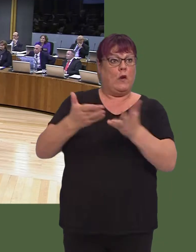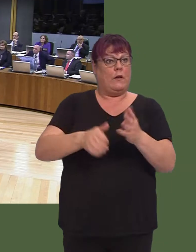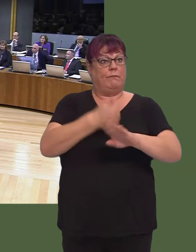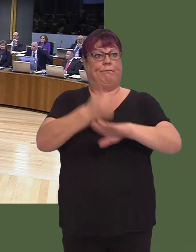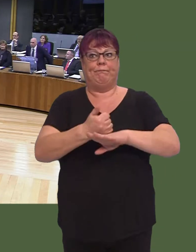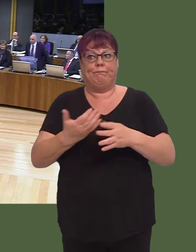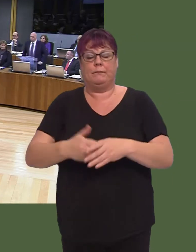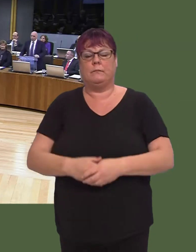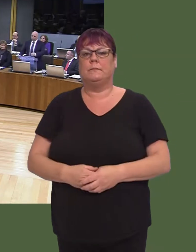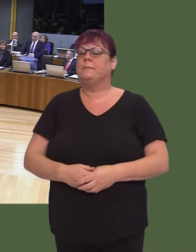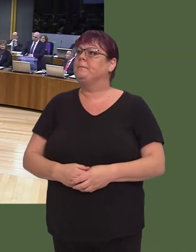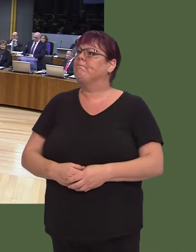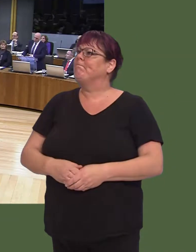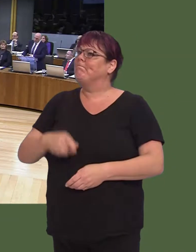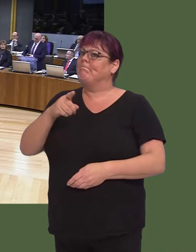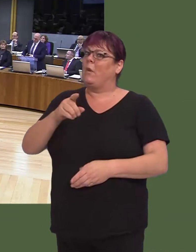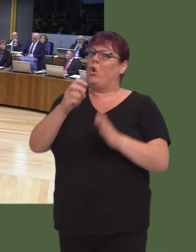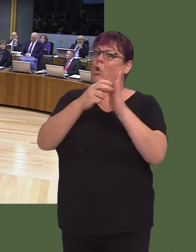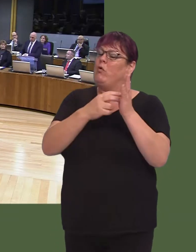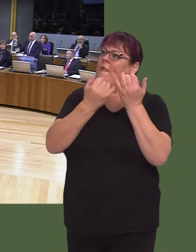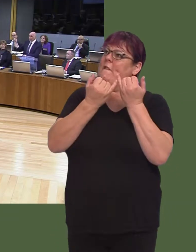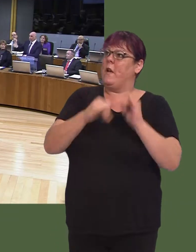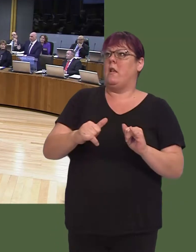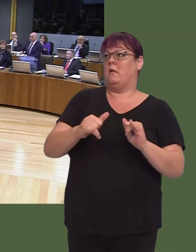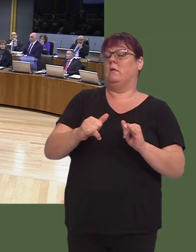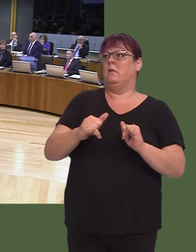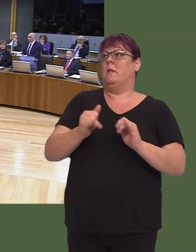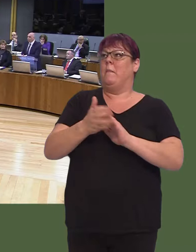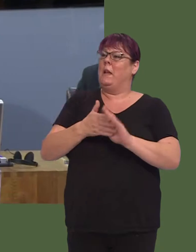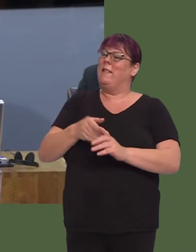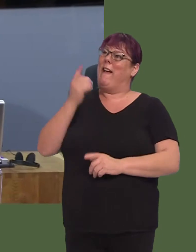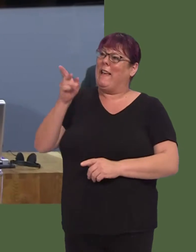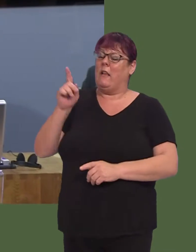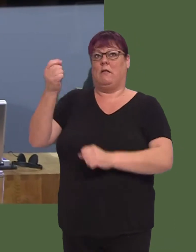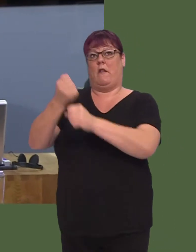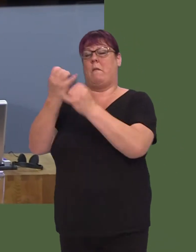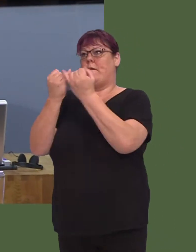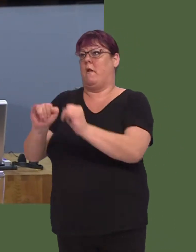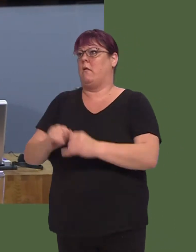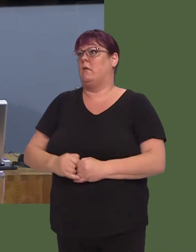Paul Davies AM: Well, failing to roll out this new contract is another example of your Government's failure.